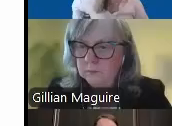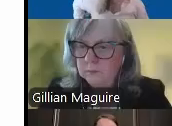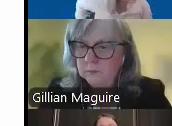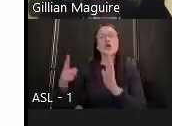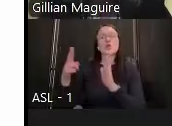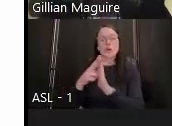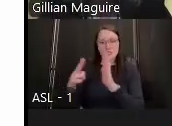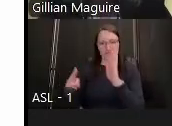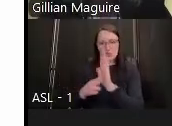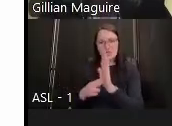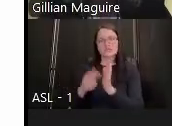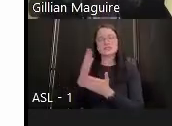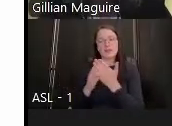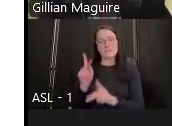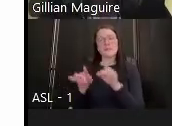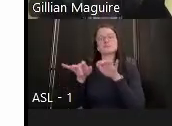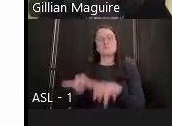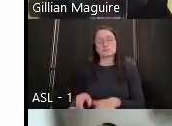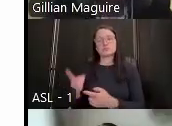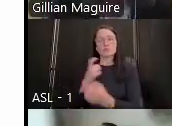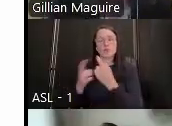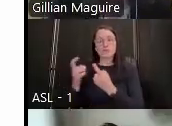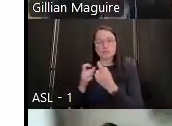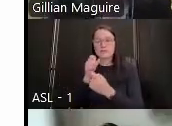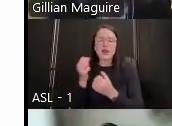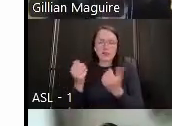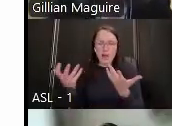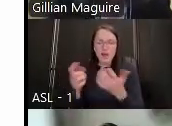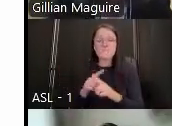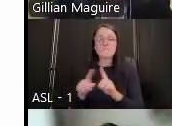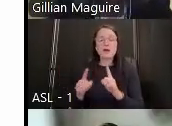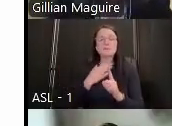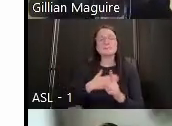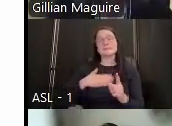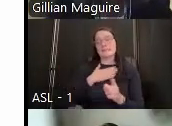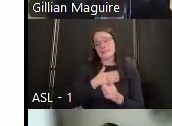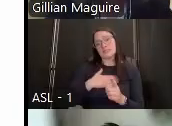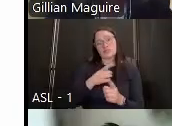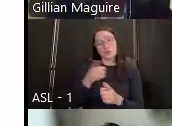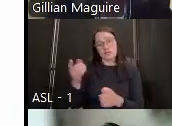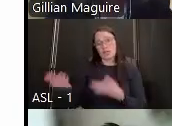although not too many. Um, and we do invite folks to submit uh questions to the Q&A pod as well,